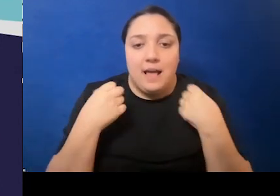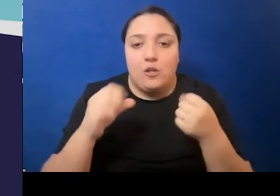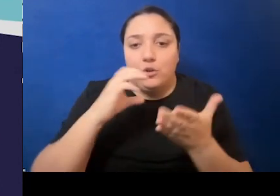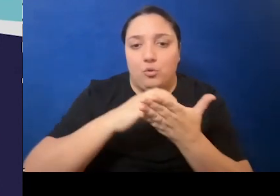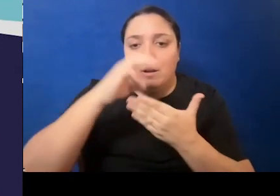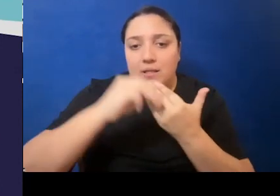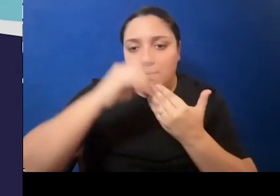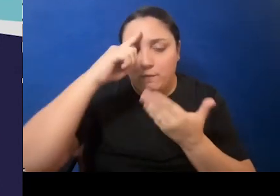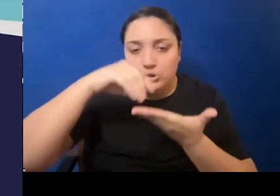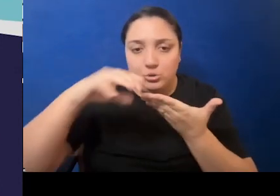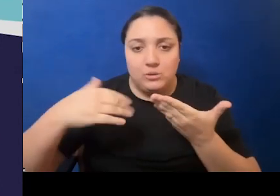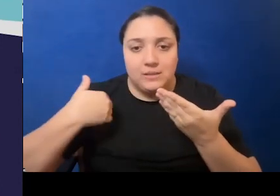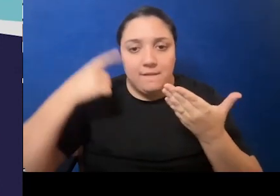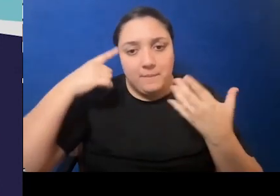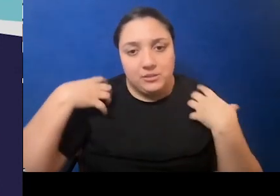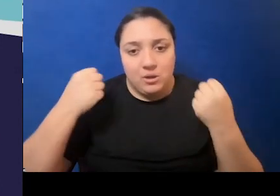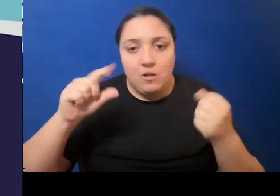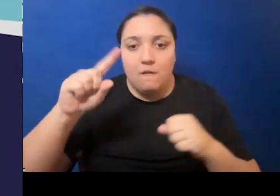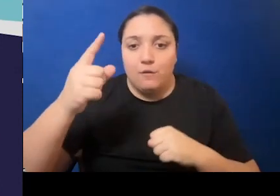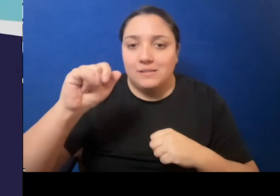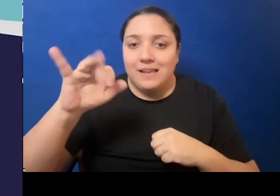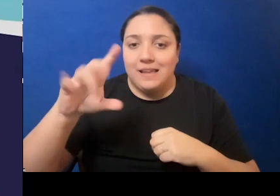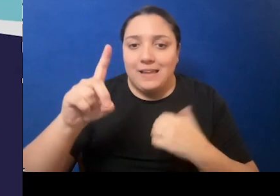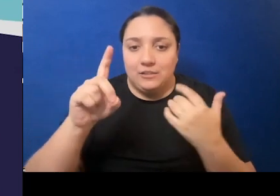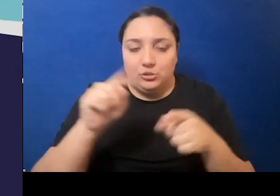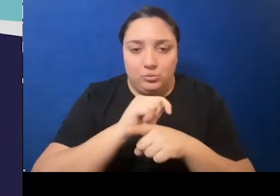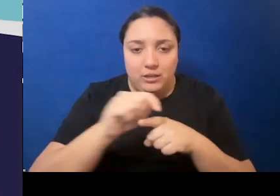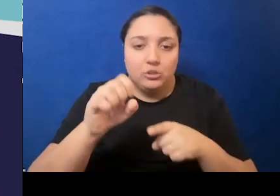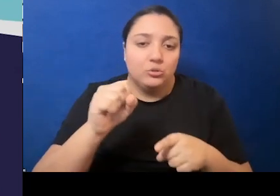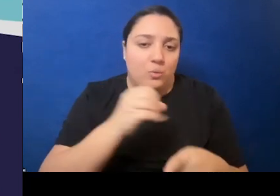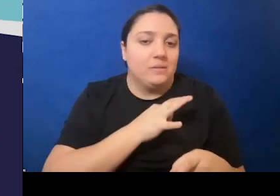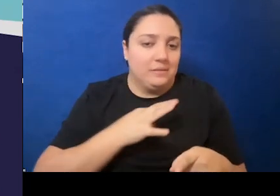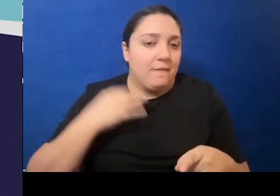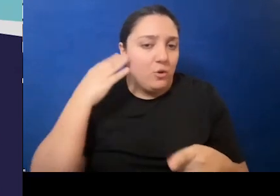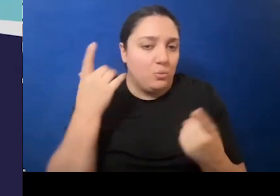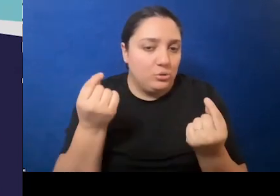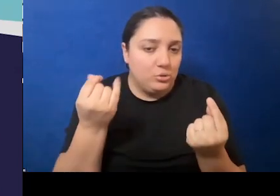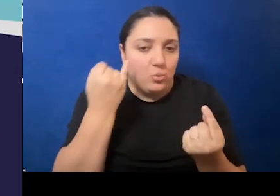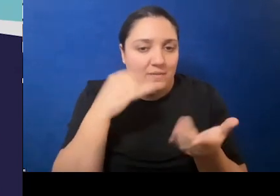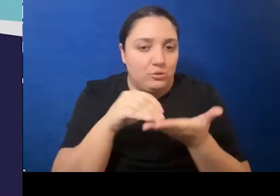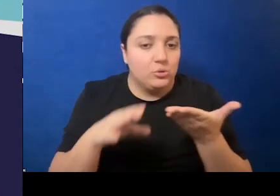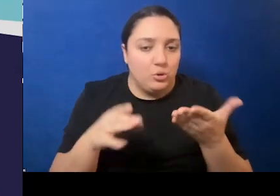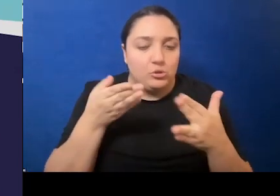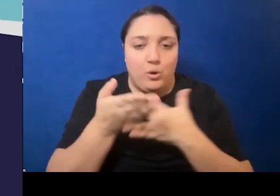THERE IS MENTAL HEALTH FIRST AID TRAINING SO THE STAFF KNOWS WHAT TO DO.